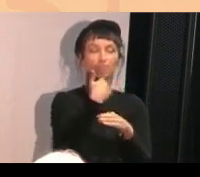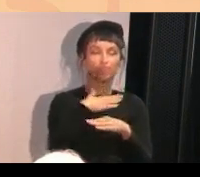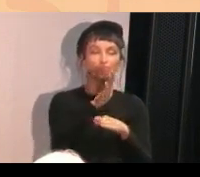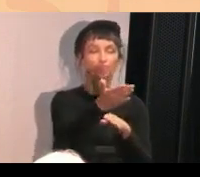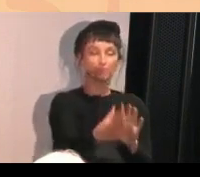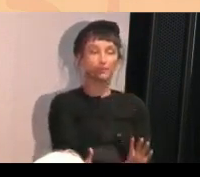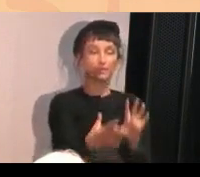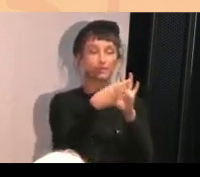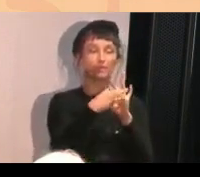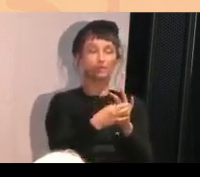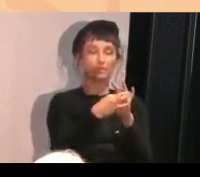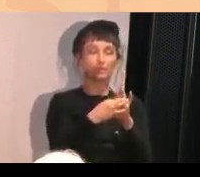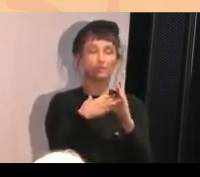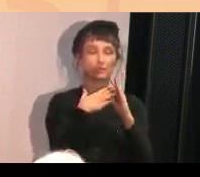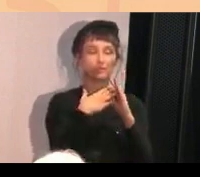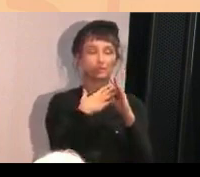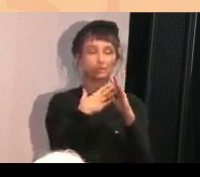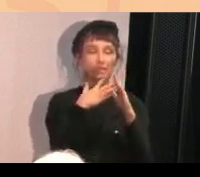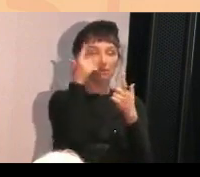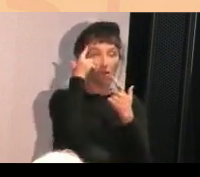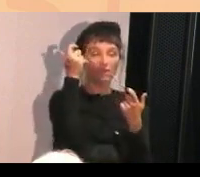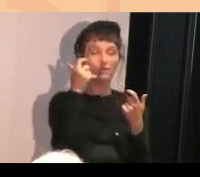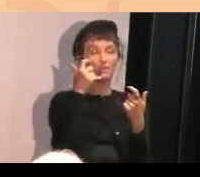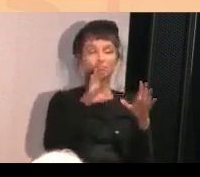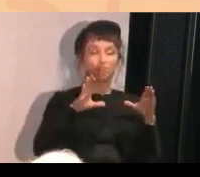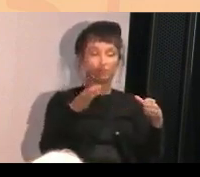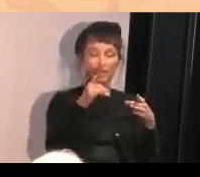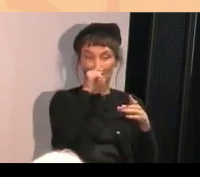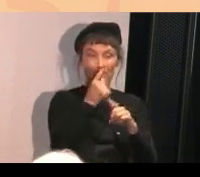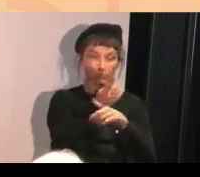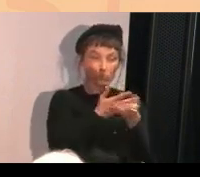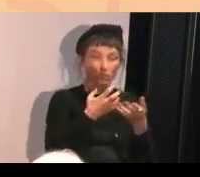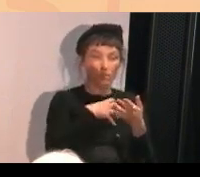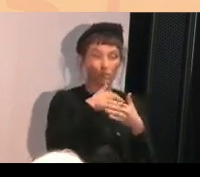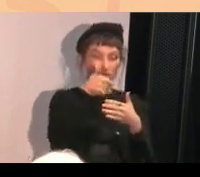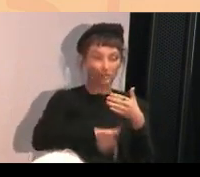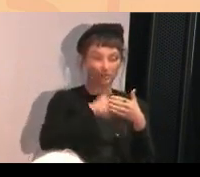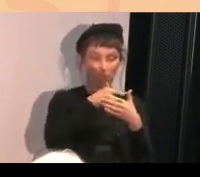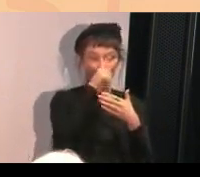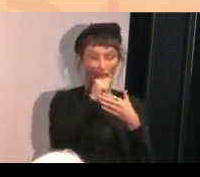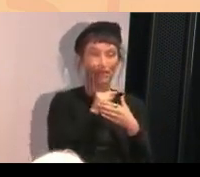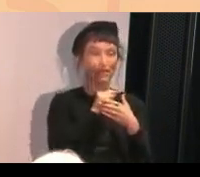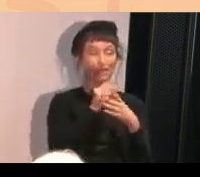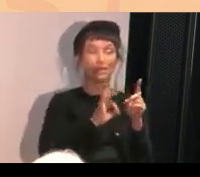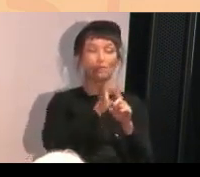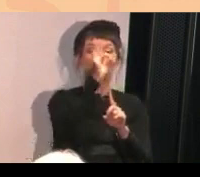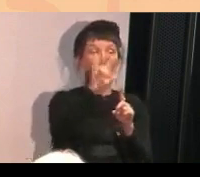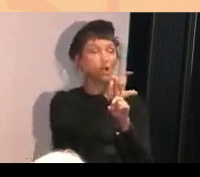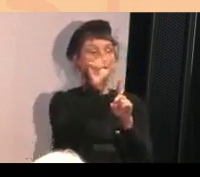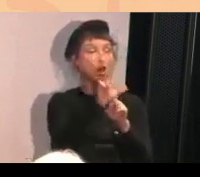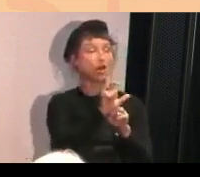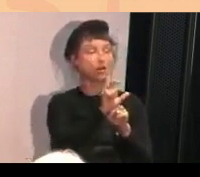could talk about more it could provide a best practice doorway to our arts and culture a doorway